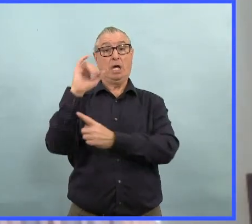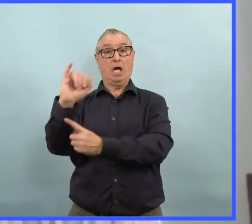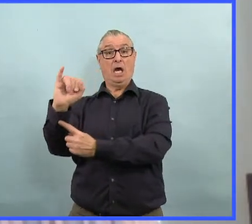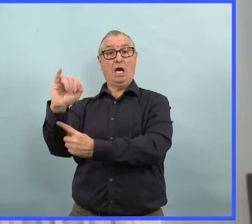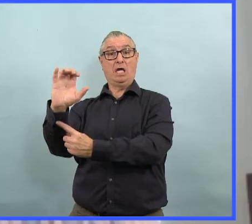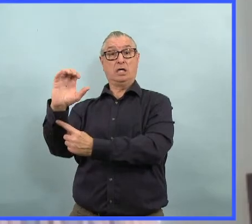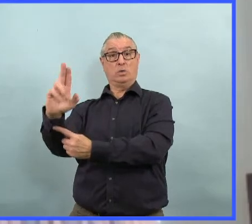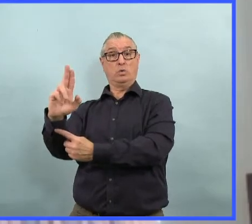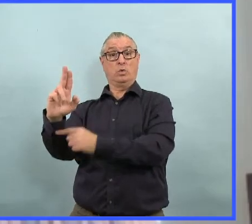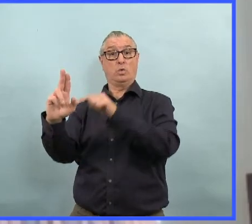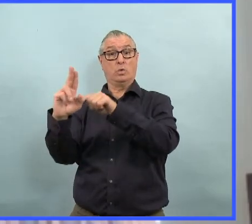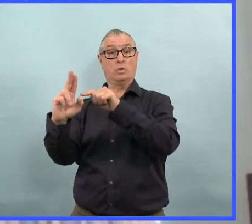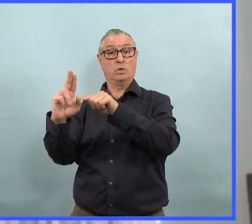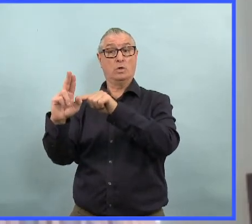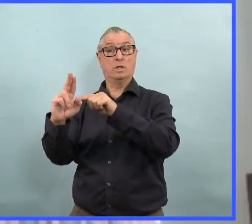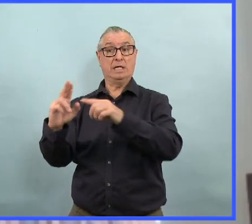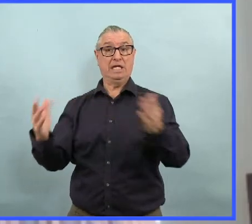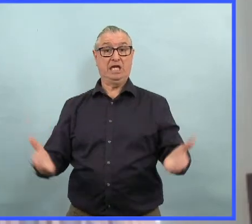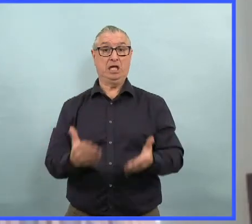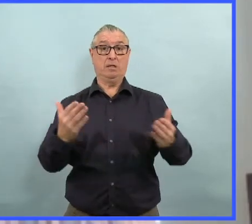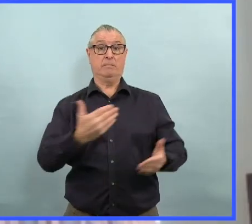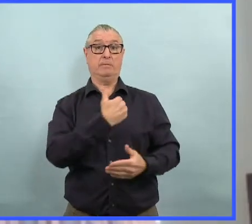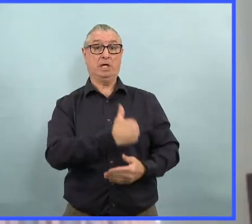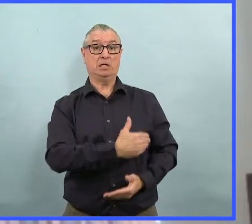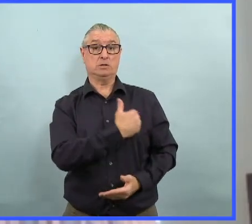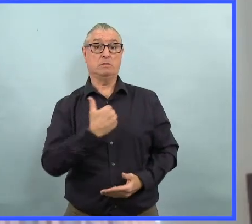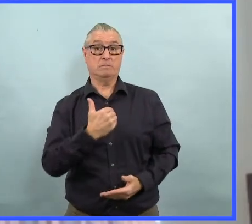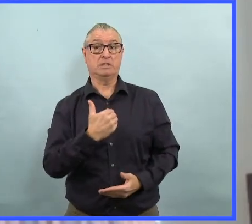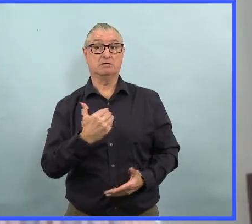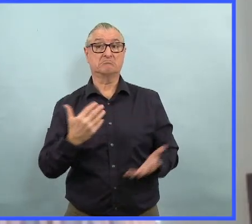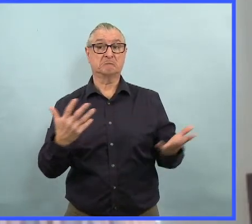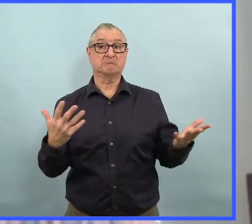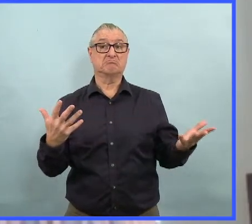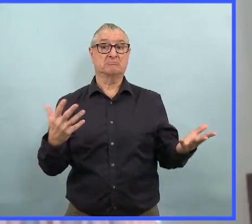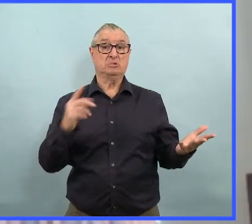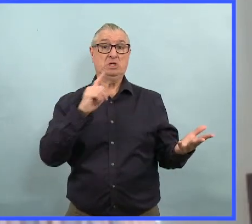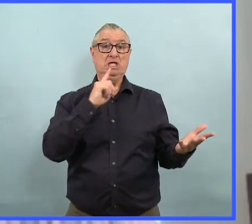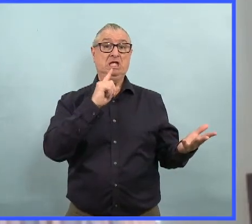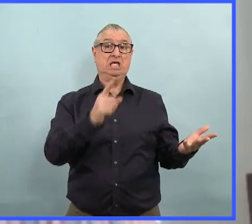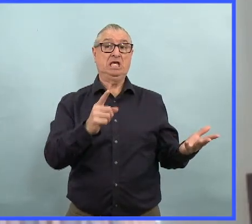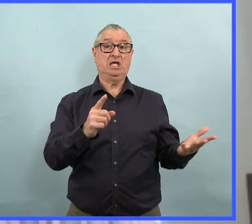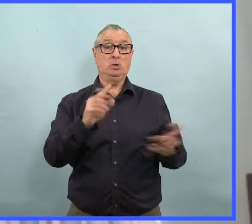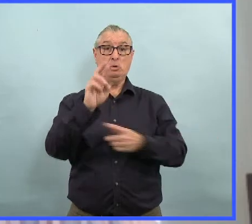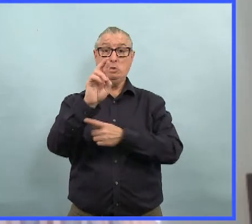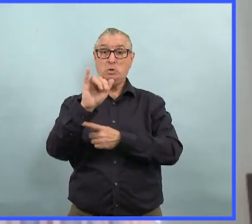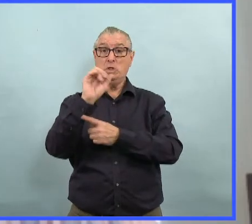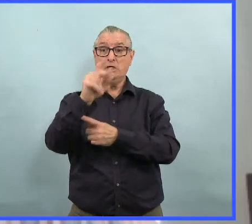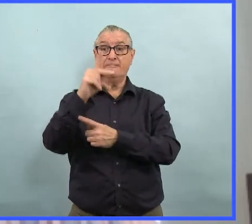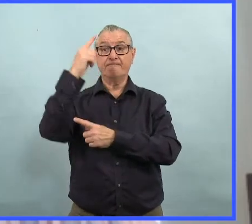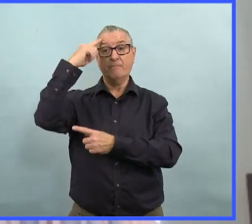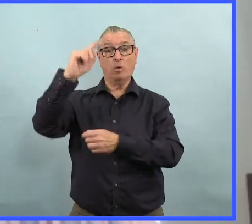uh that the the risk in younger battlements is much lower than that of others we don't see